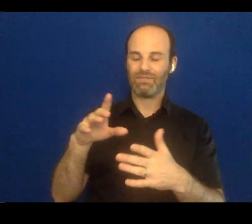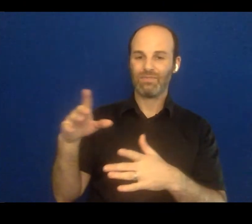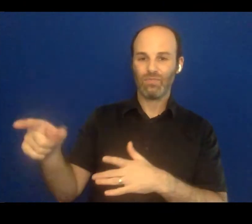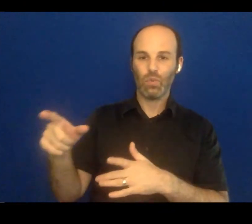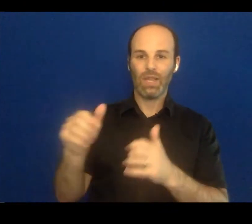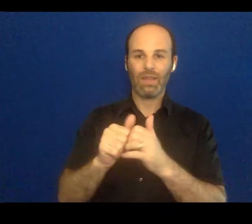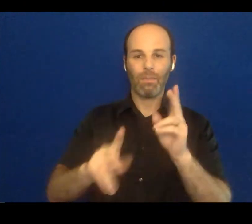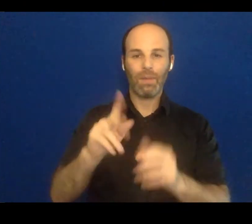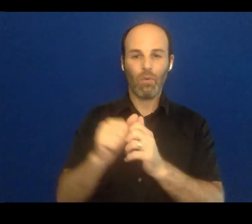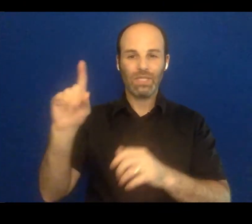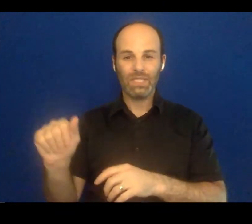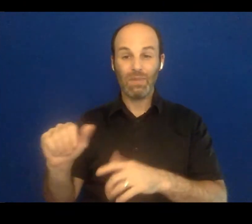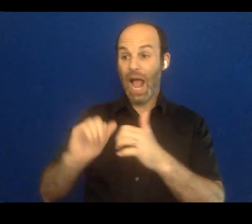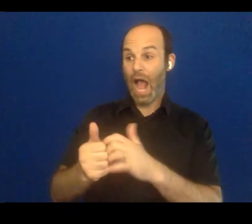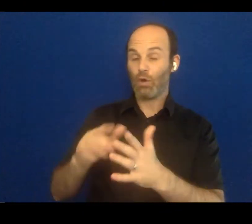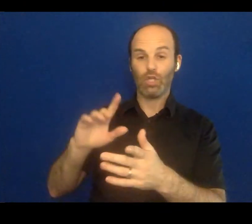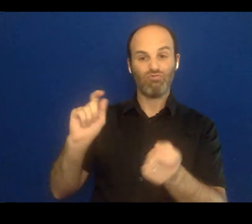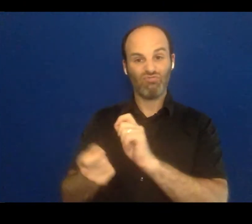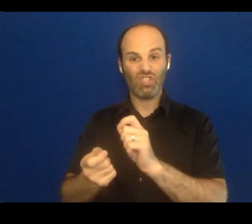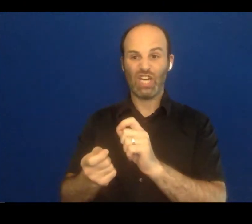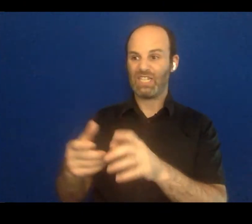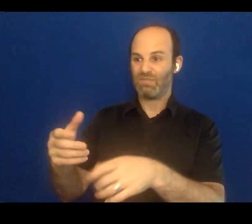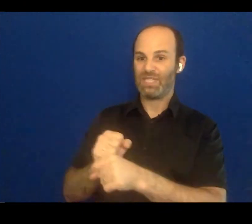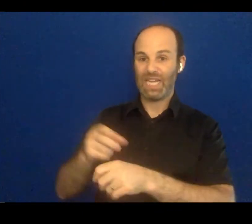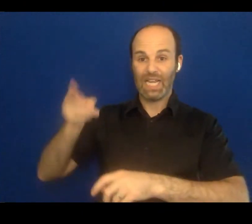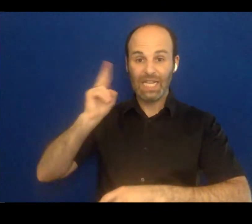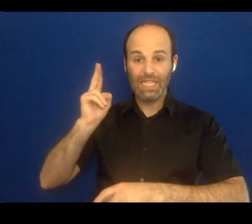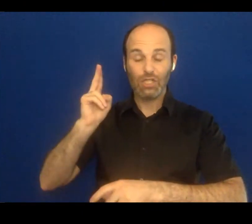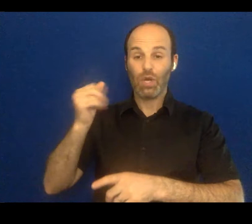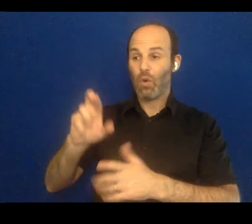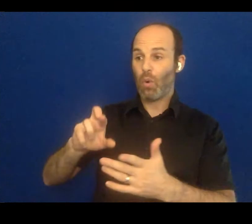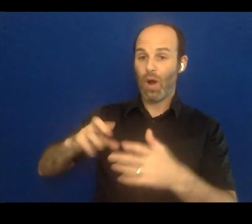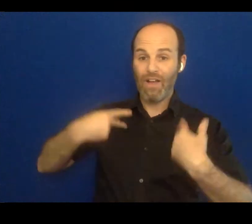DISABILITY ETIQUETTE AND HOW TO DO THE EXAMS.